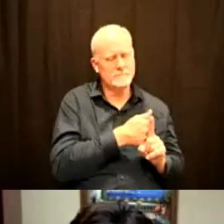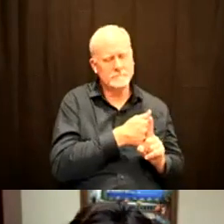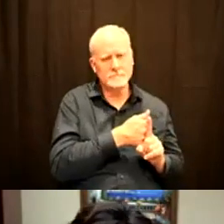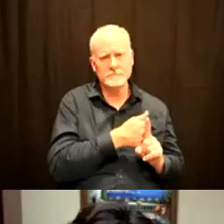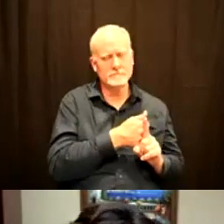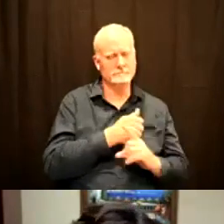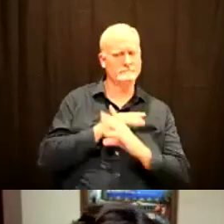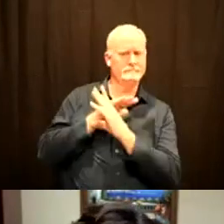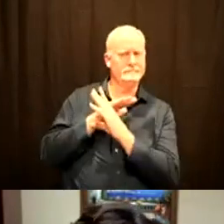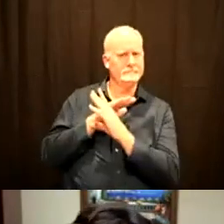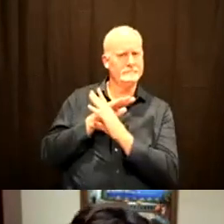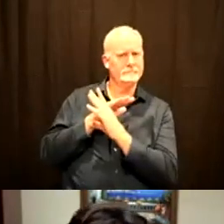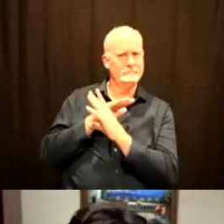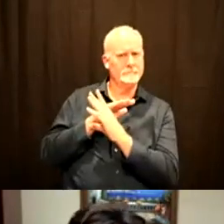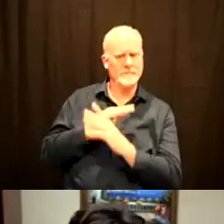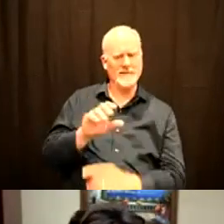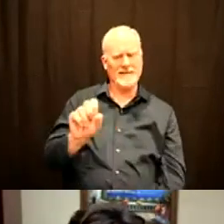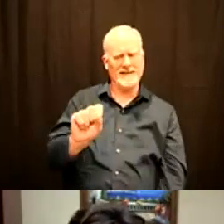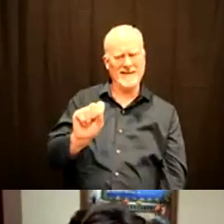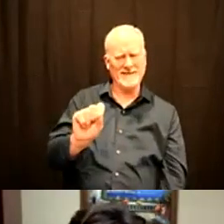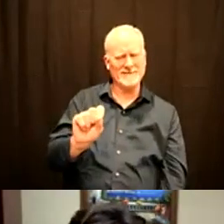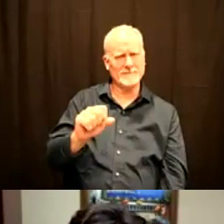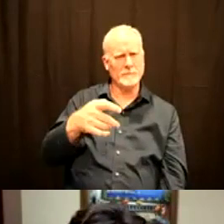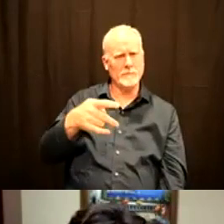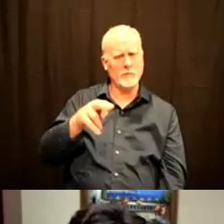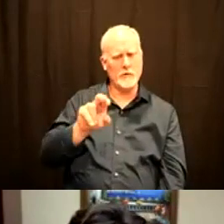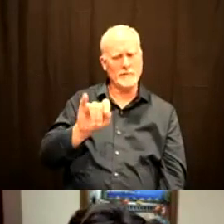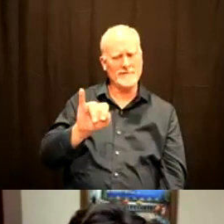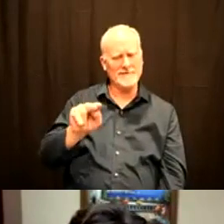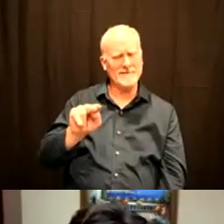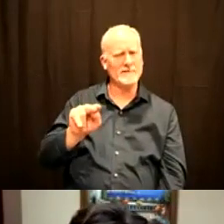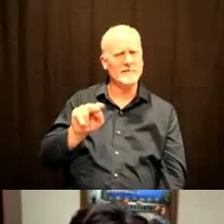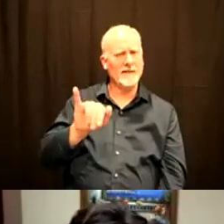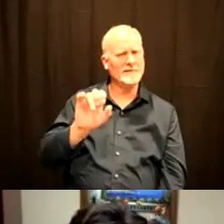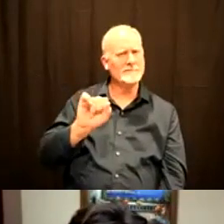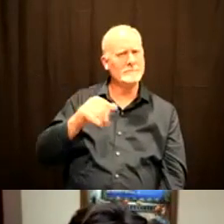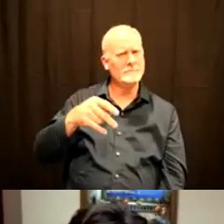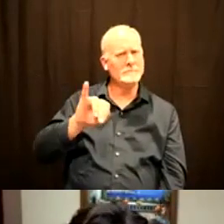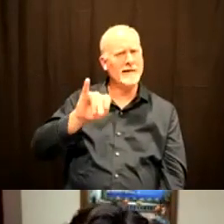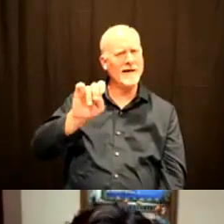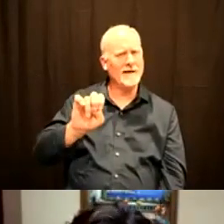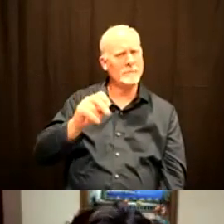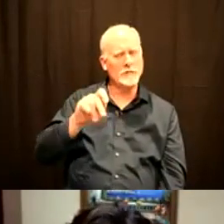the um s protein of the spike protein that segment of the spike protein still seems to be effective